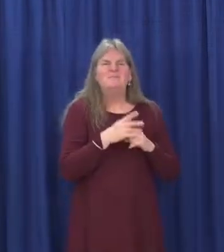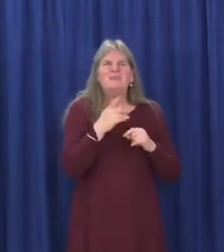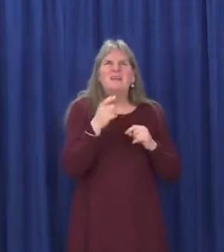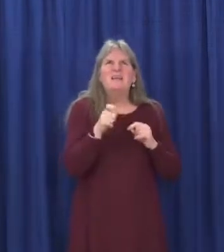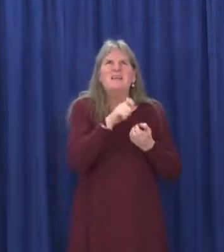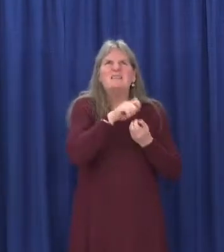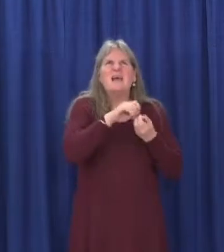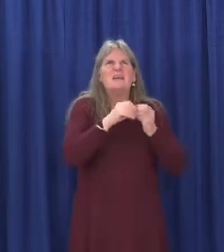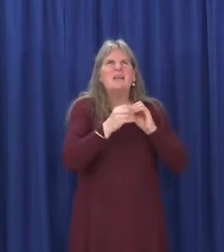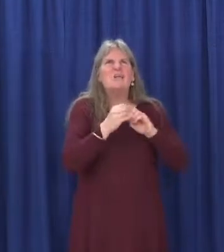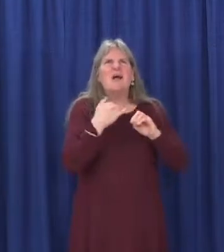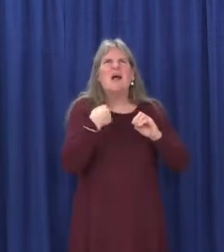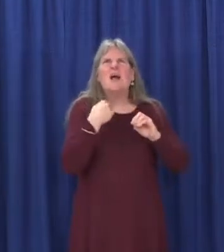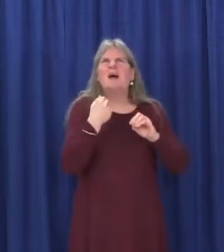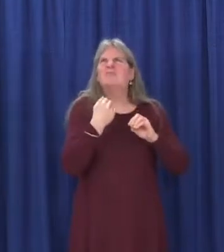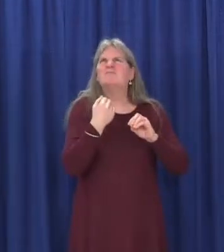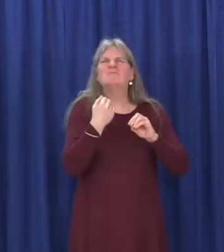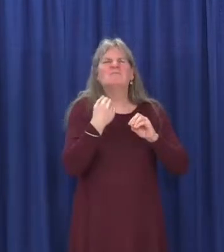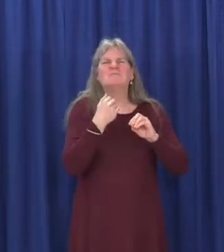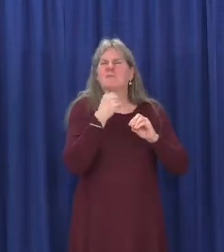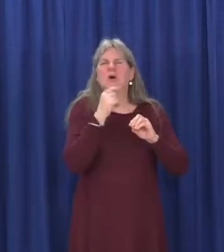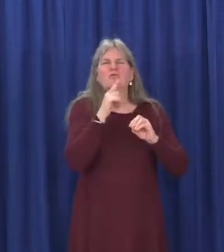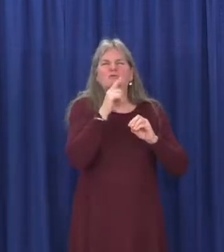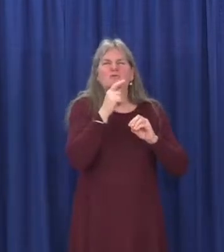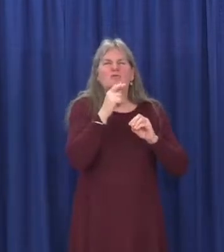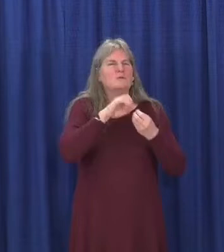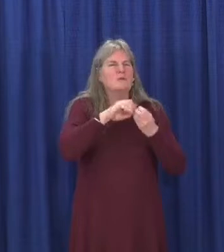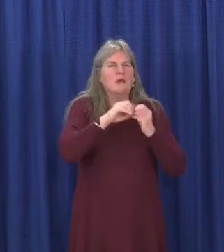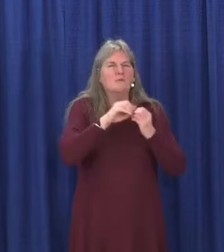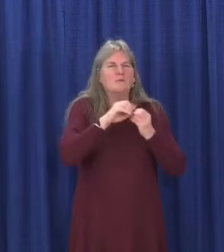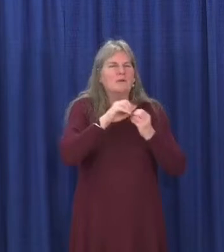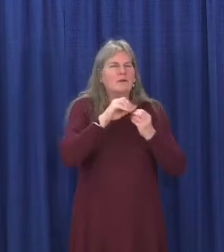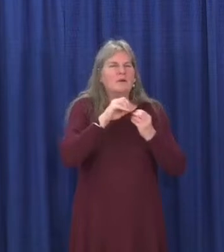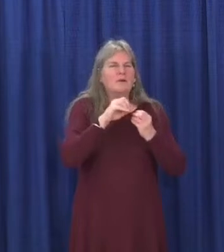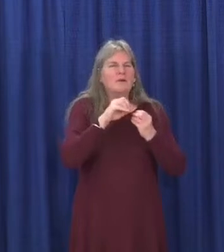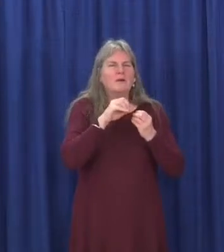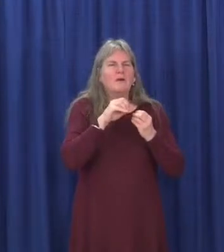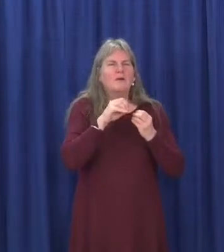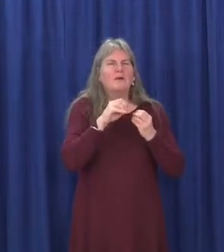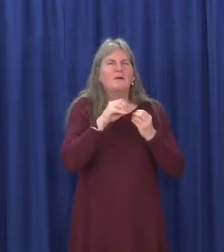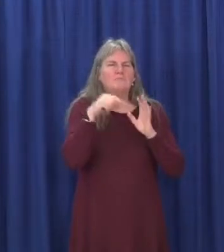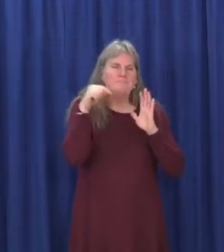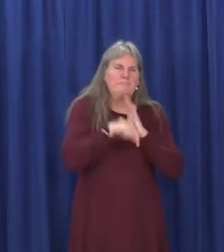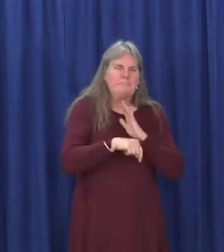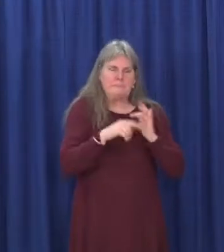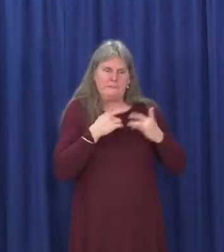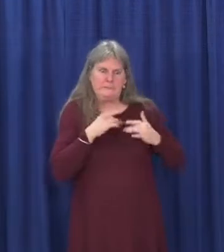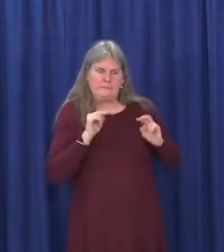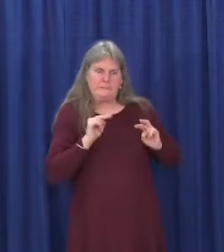over the past years, but it's not something we've been overly concerned about. When we had a first case early